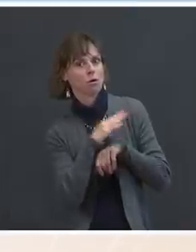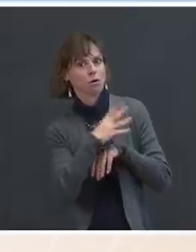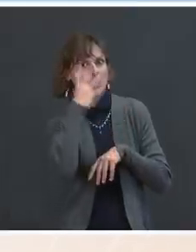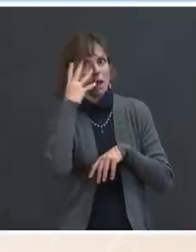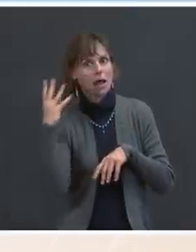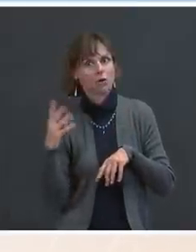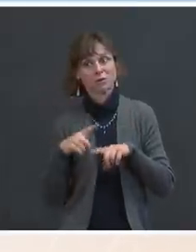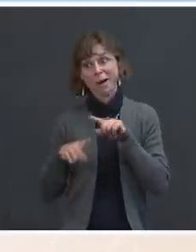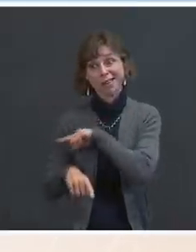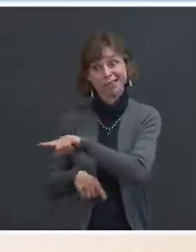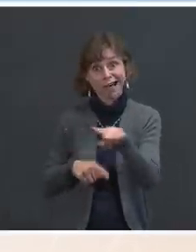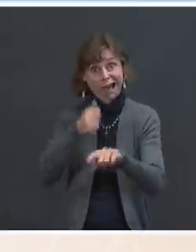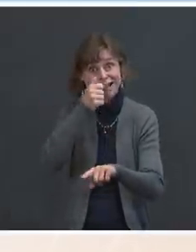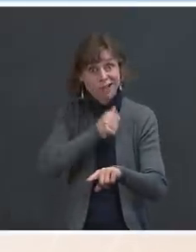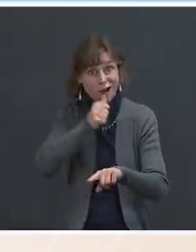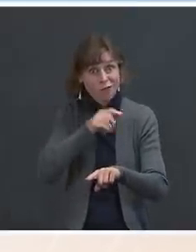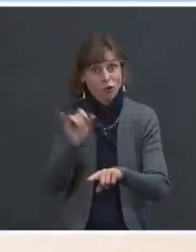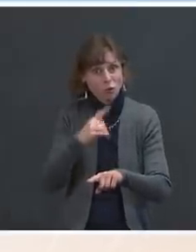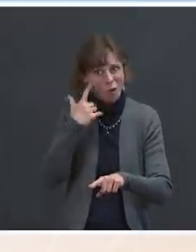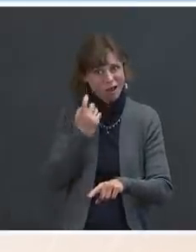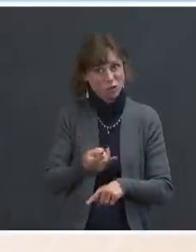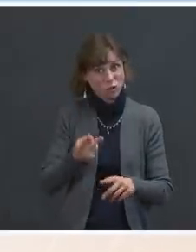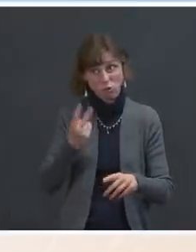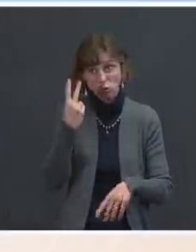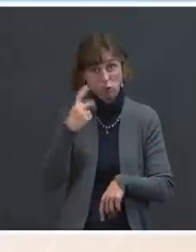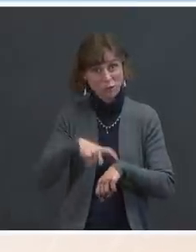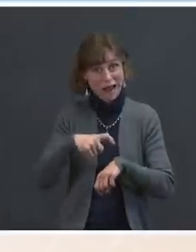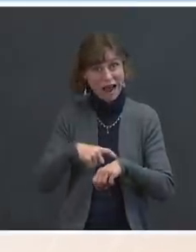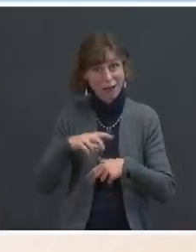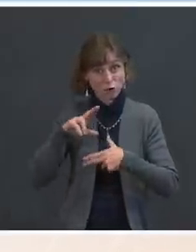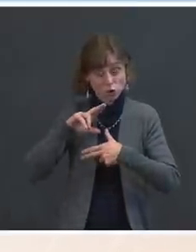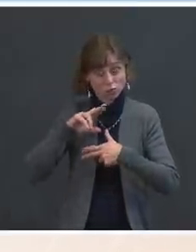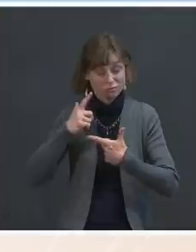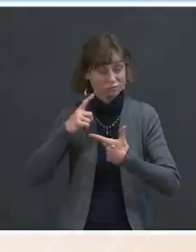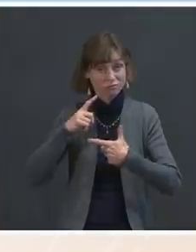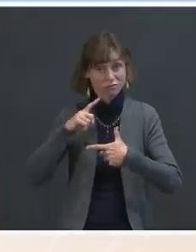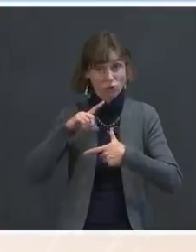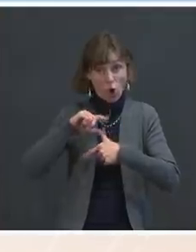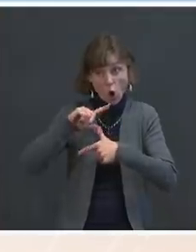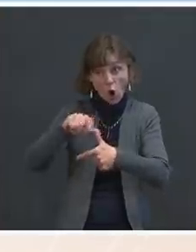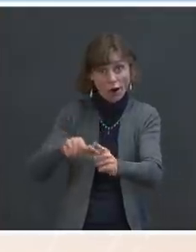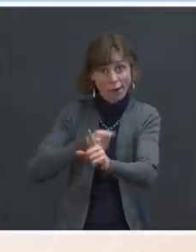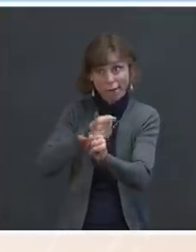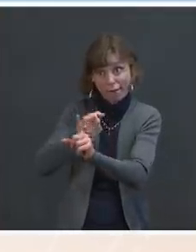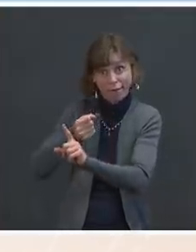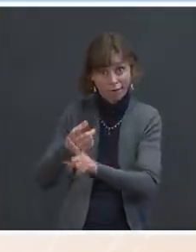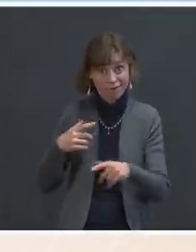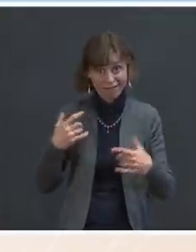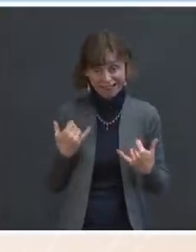of two hurricanes this season, et cetera. So, it will be part of our overall foreign assistance package.